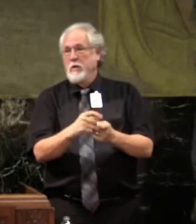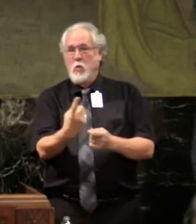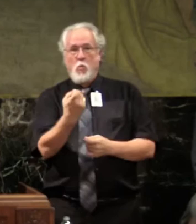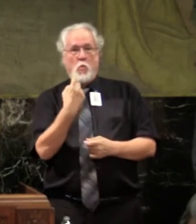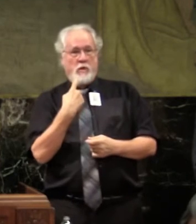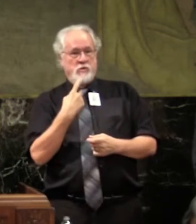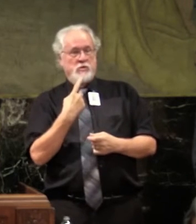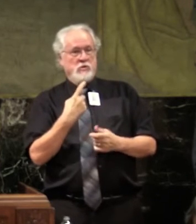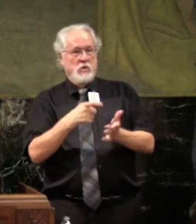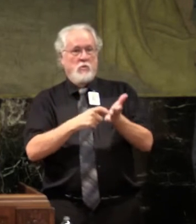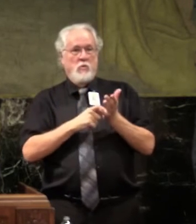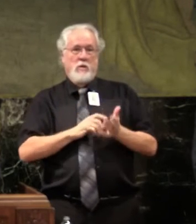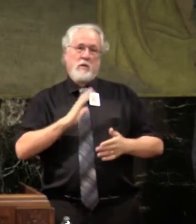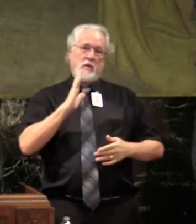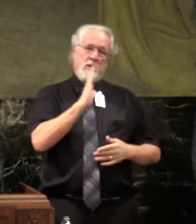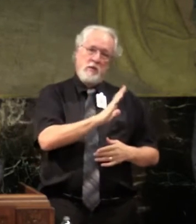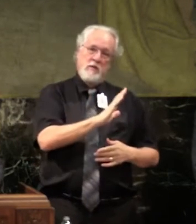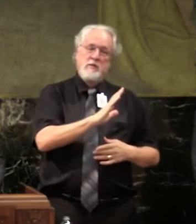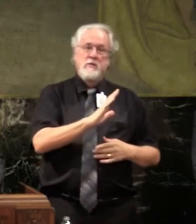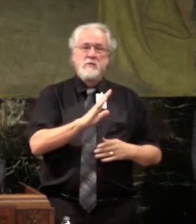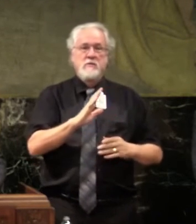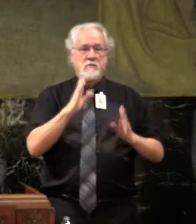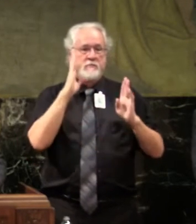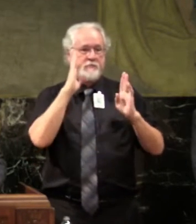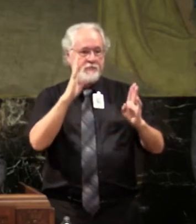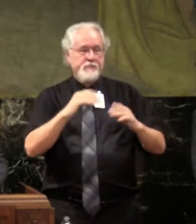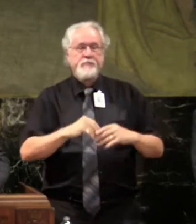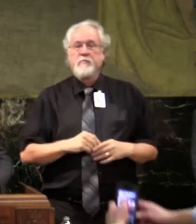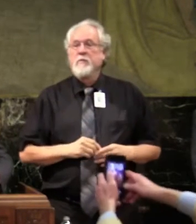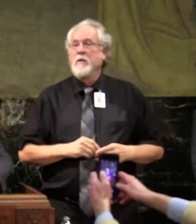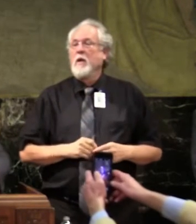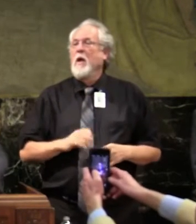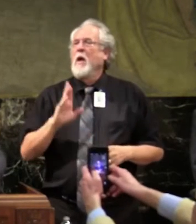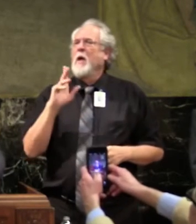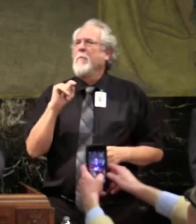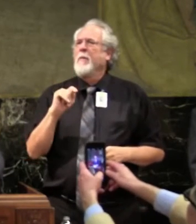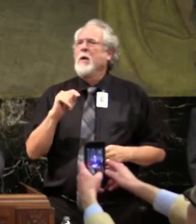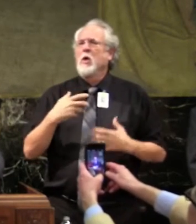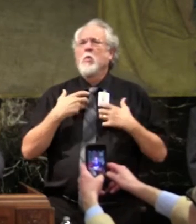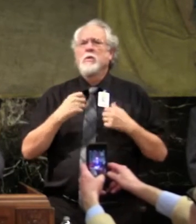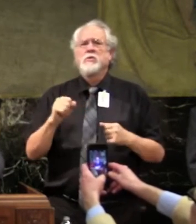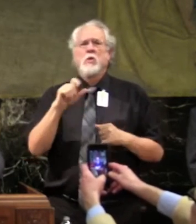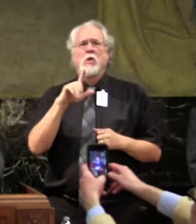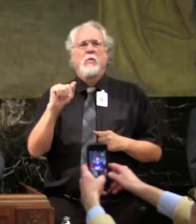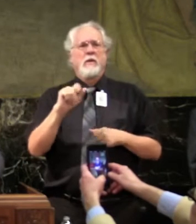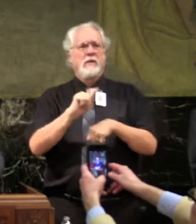require his attention but the restore Louisiana task force members have